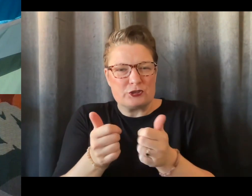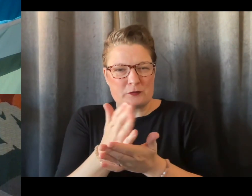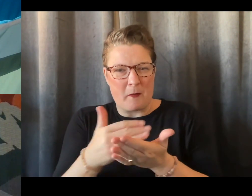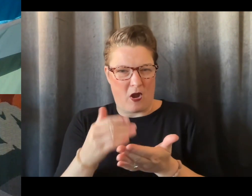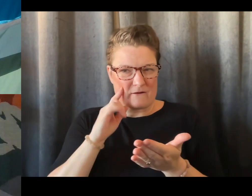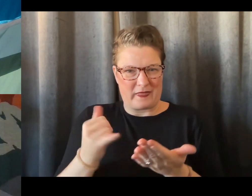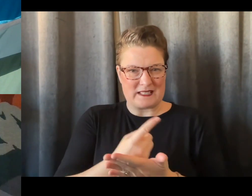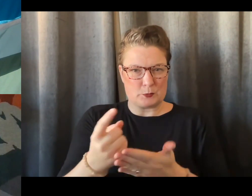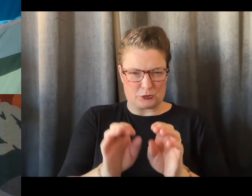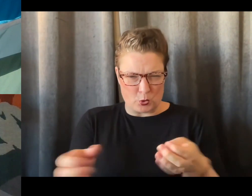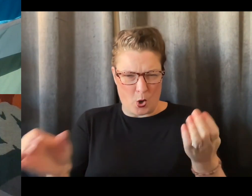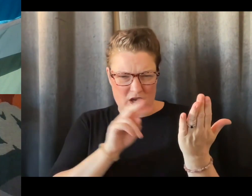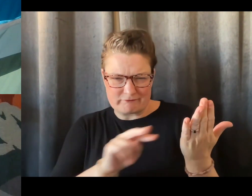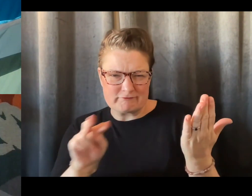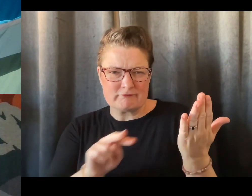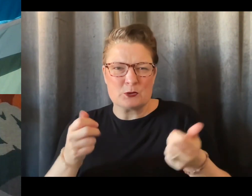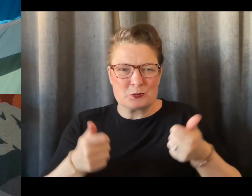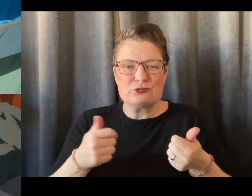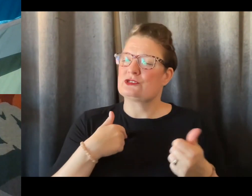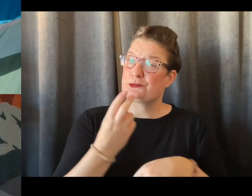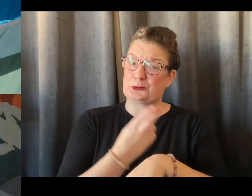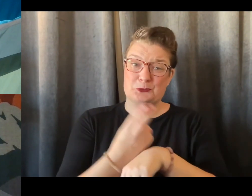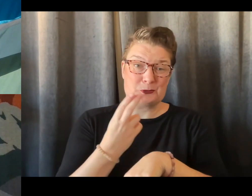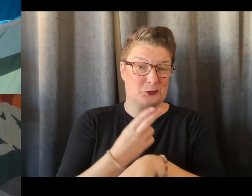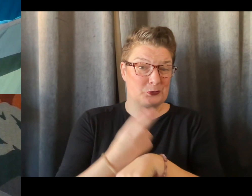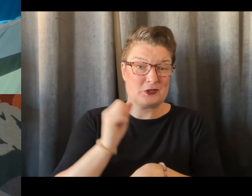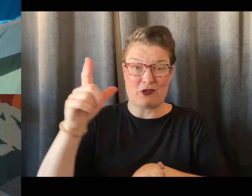It's just, I use it constantly and we just kept being like, what are we going to do without this?